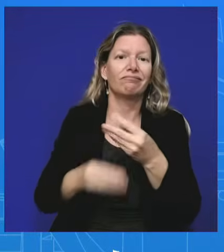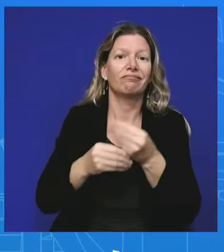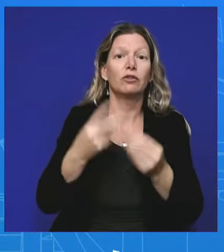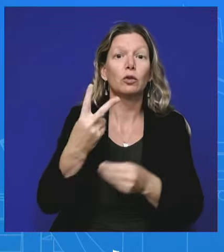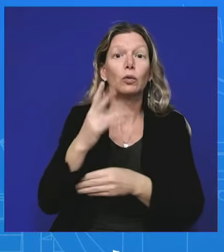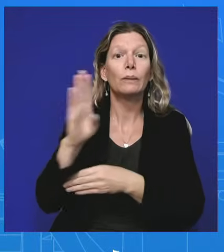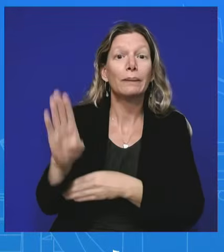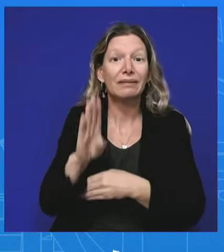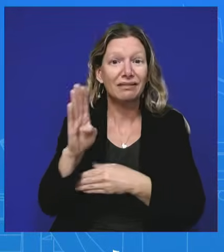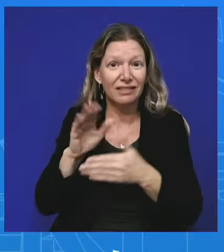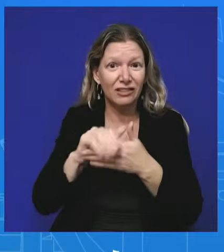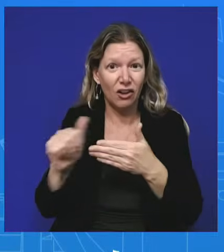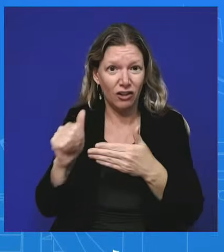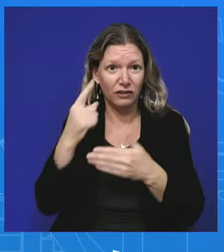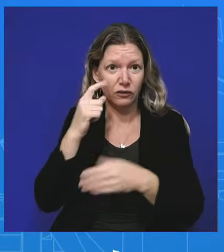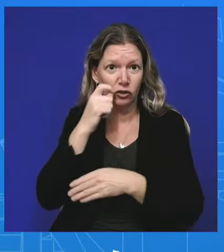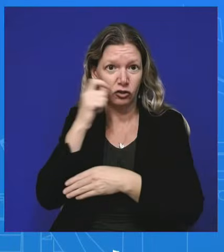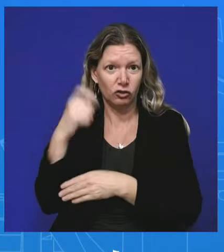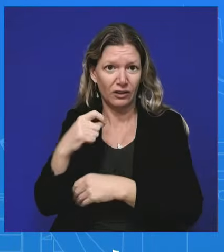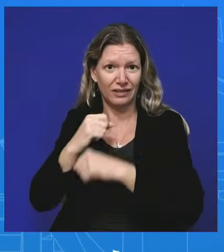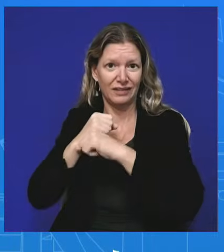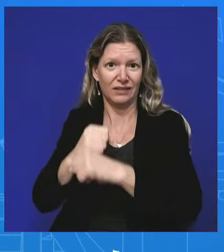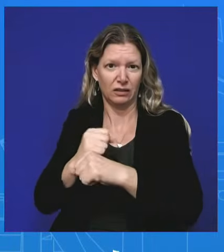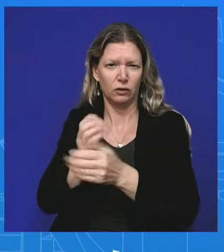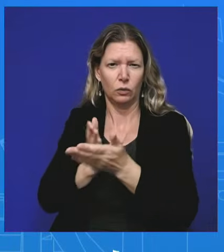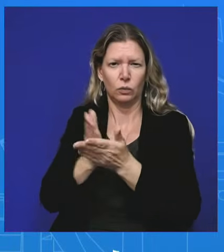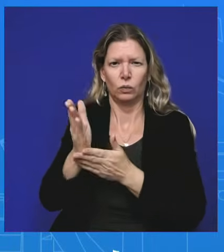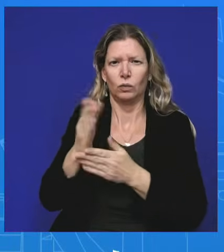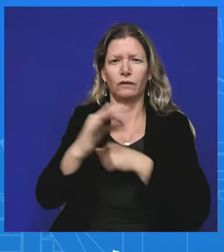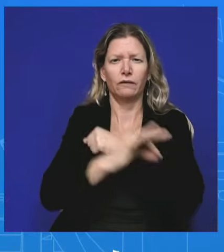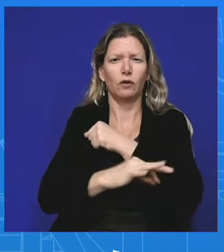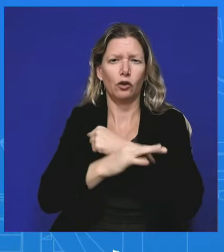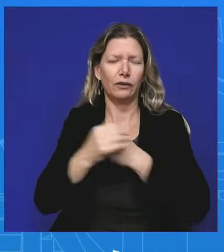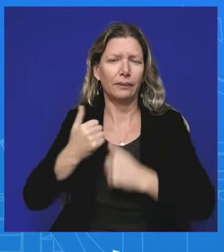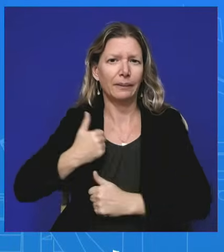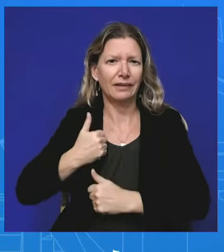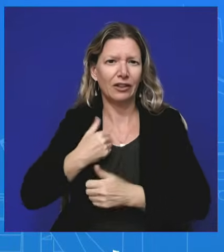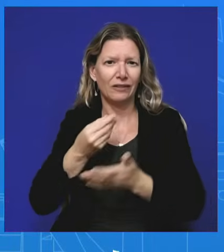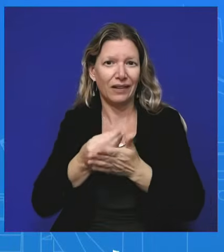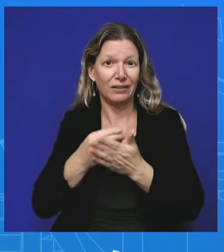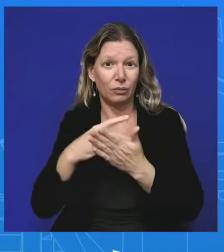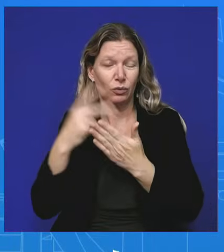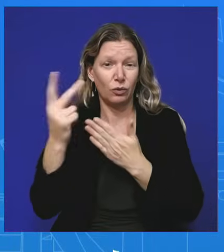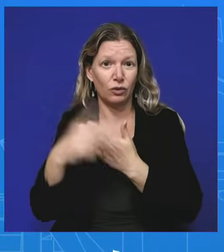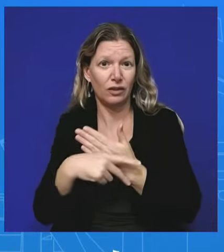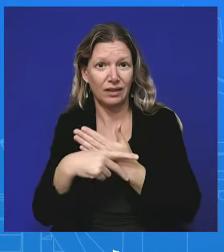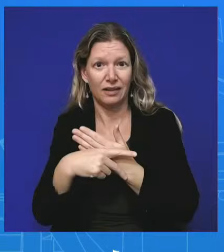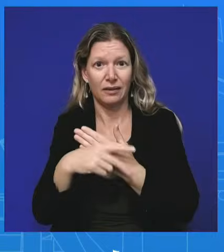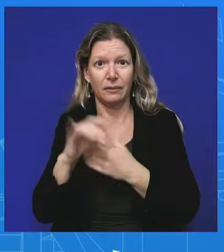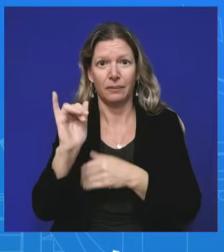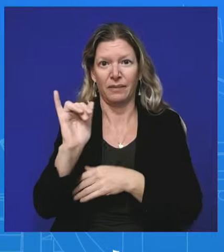that aid for FMF will be used in four ways. First, to help Ukraine procure weapons and equipment